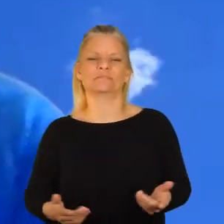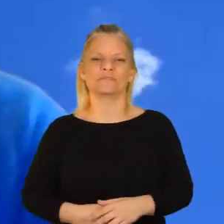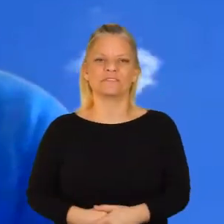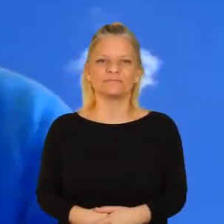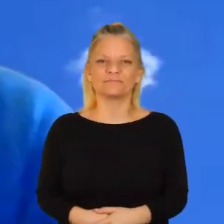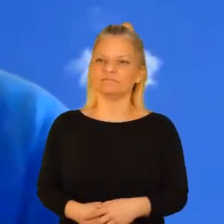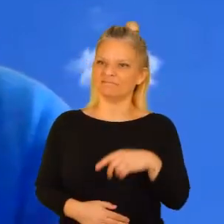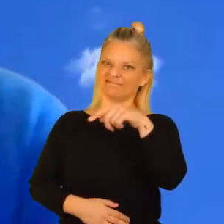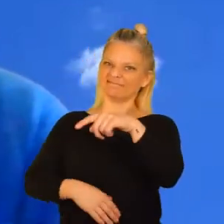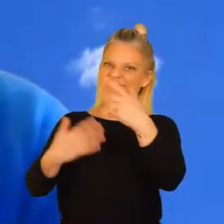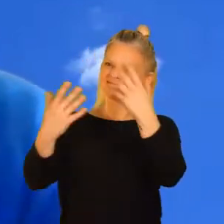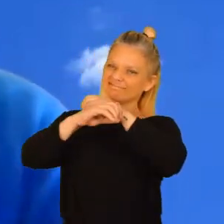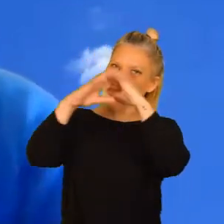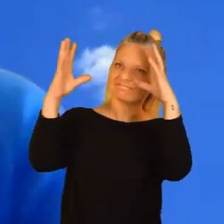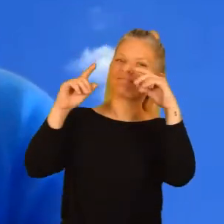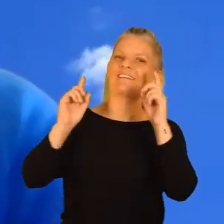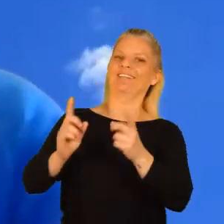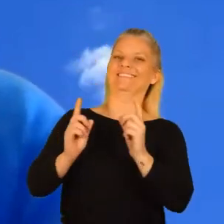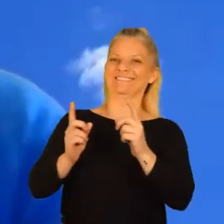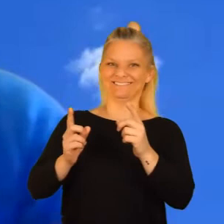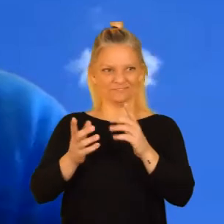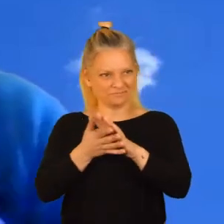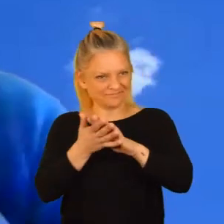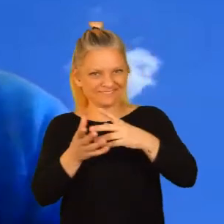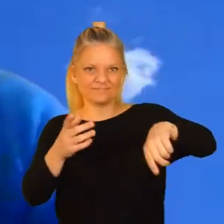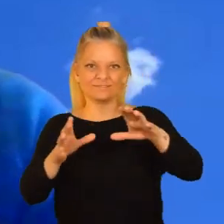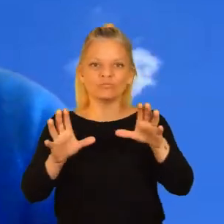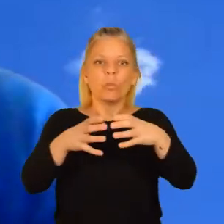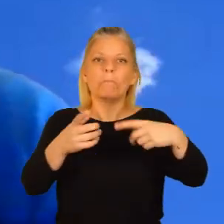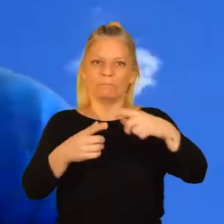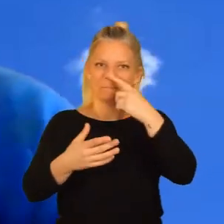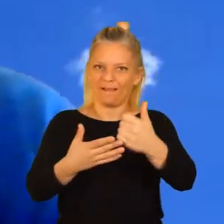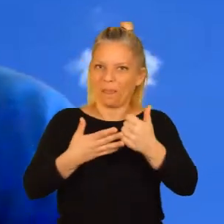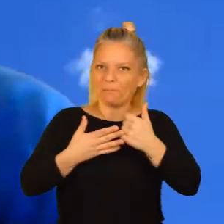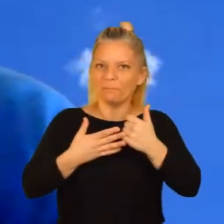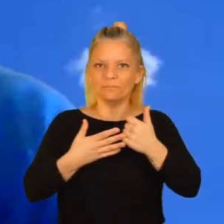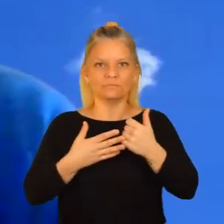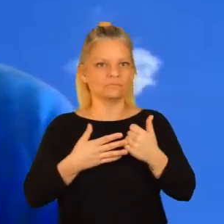okay that's fine' because then it allows people to feel that they can